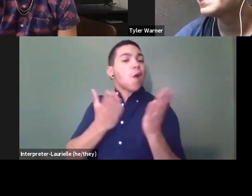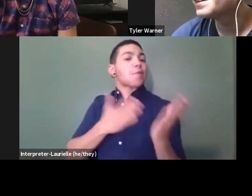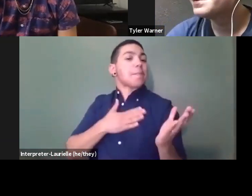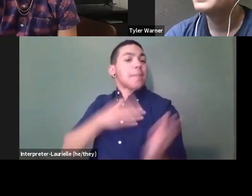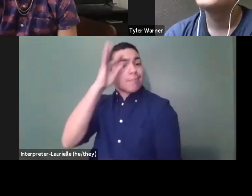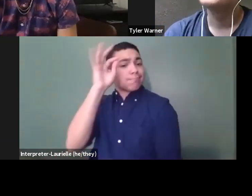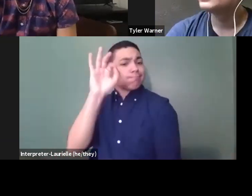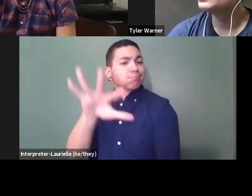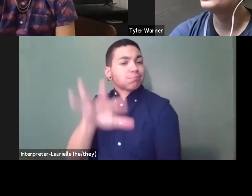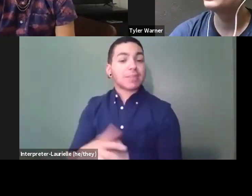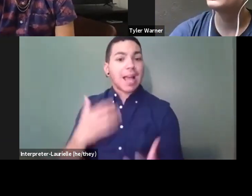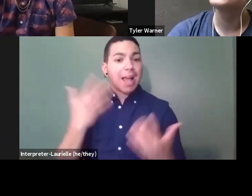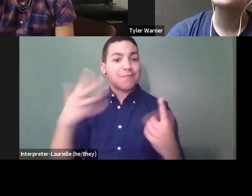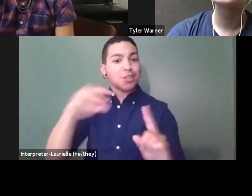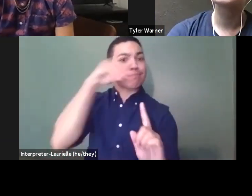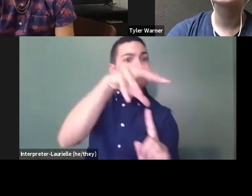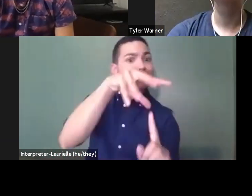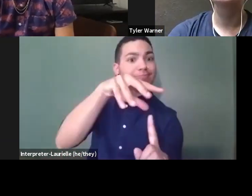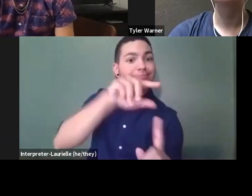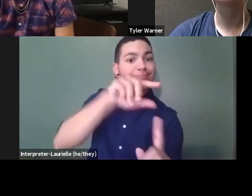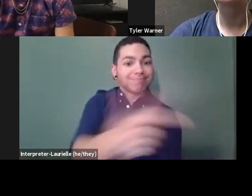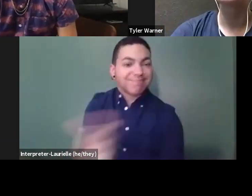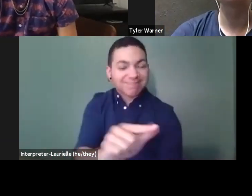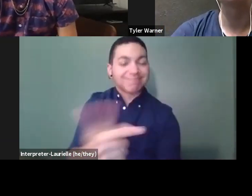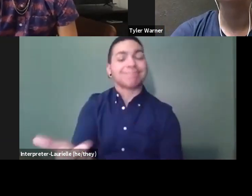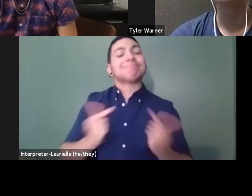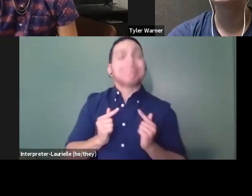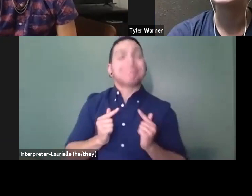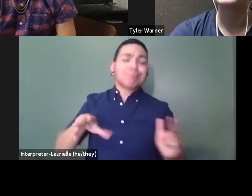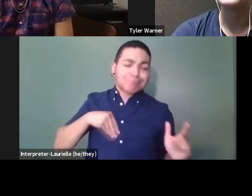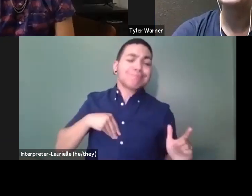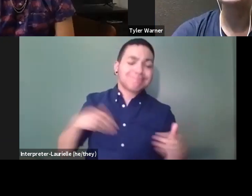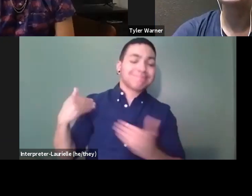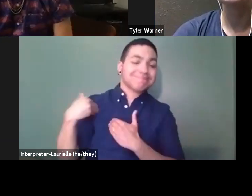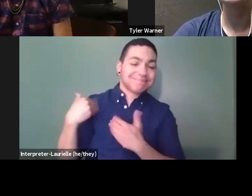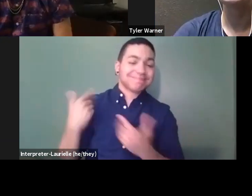And to know that there are people who think -- who are